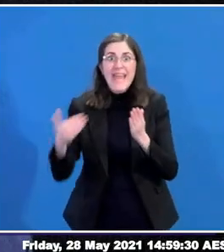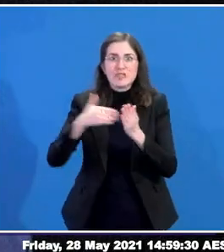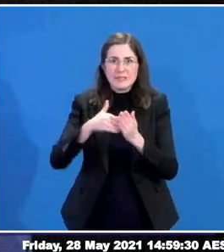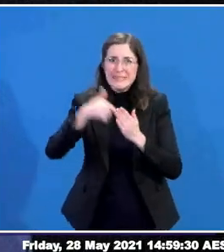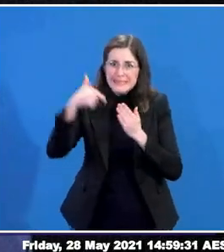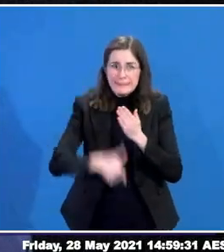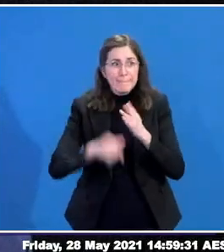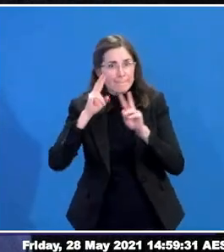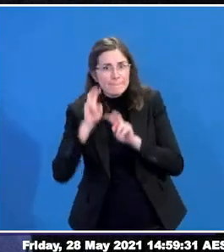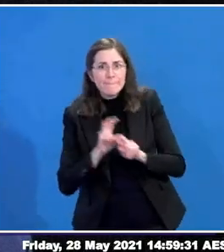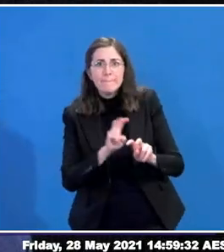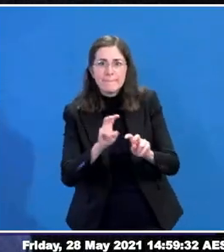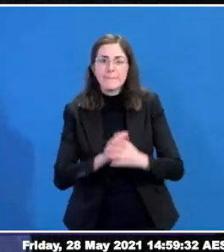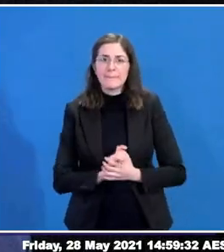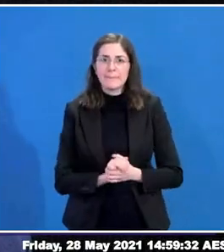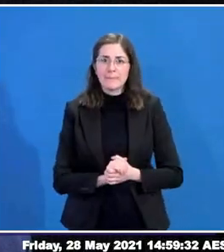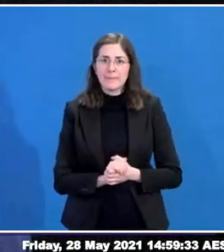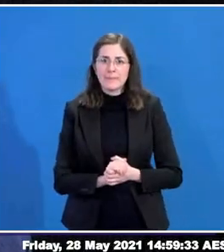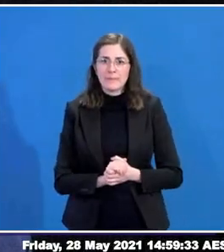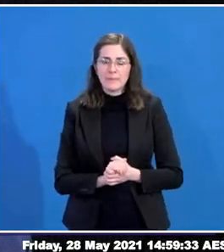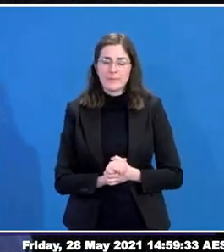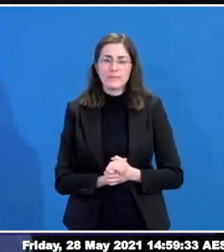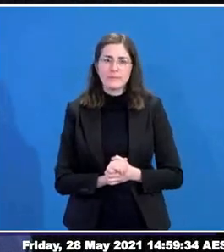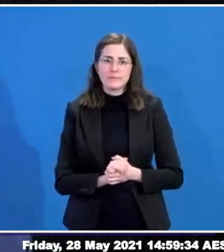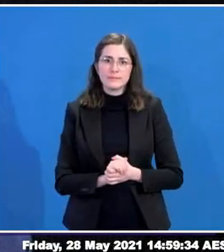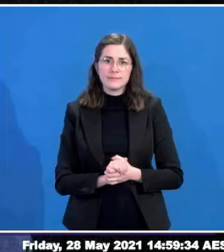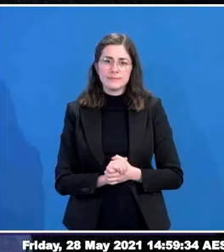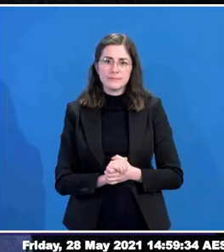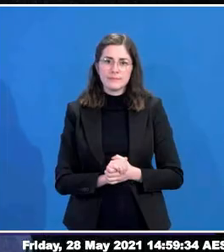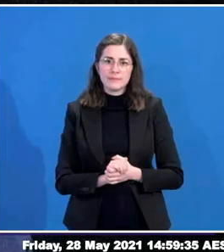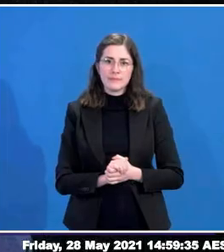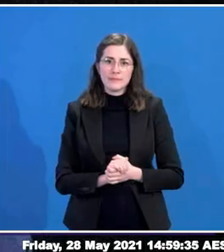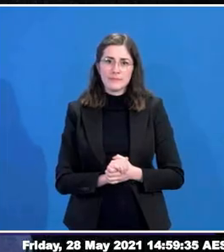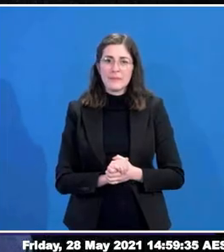nature of what we are talking about here in terms of the types of allegations